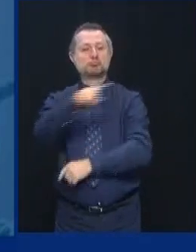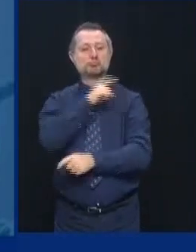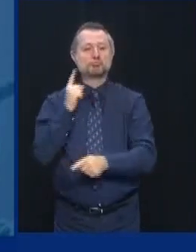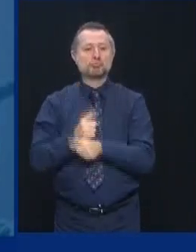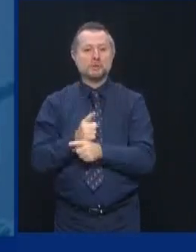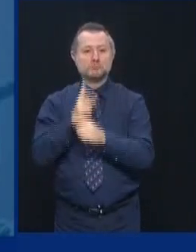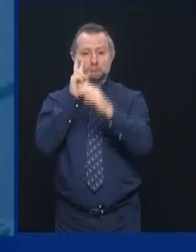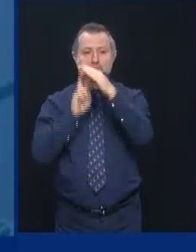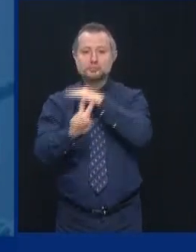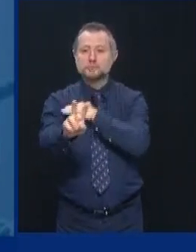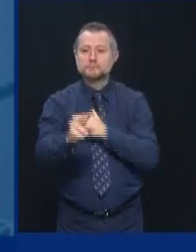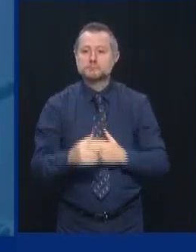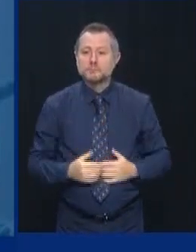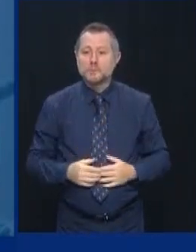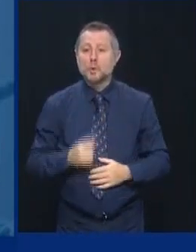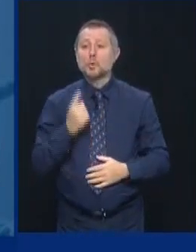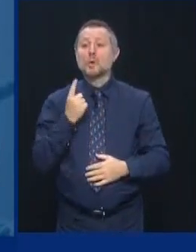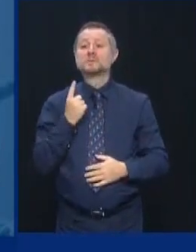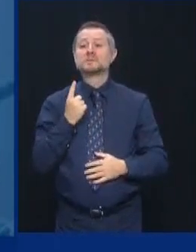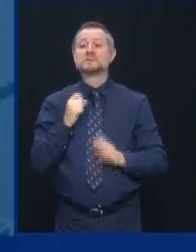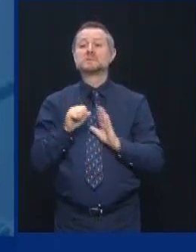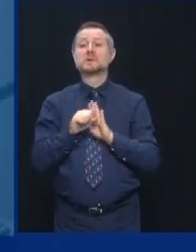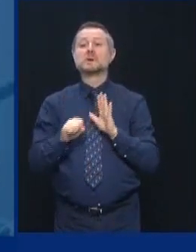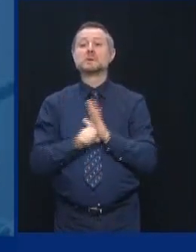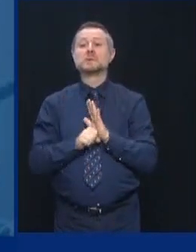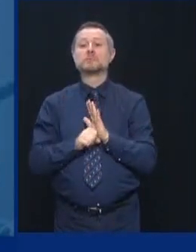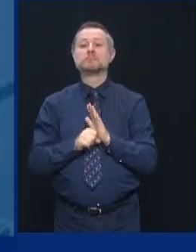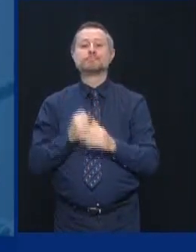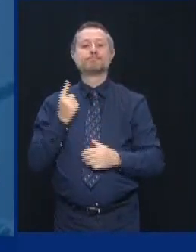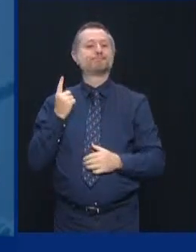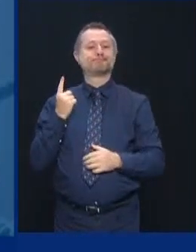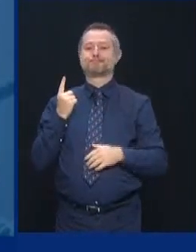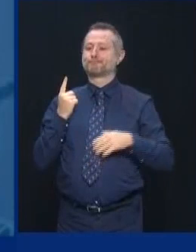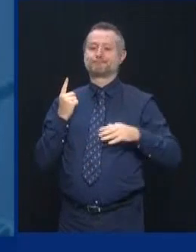SO CONTEXT.